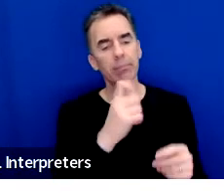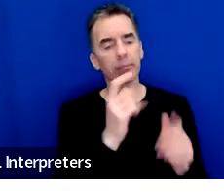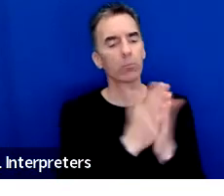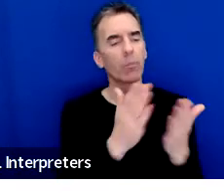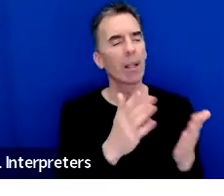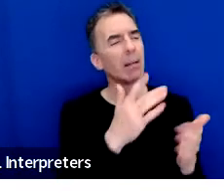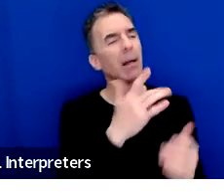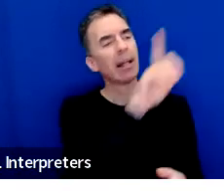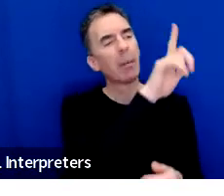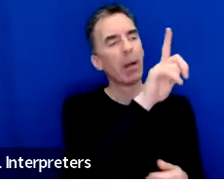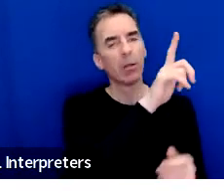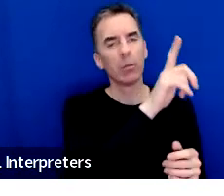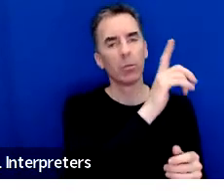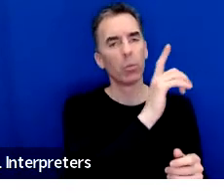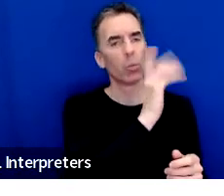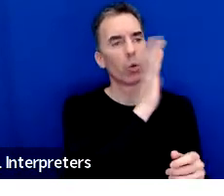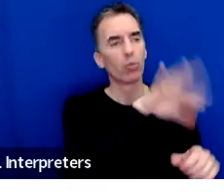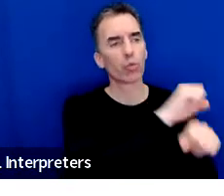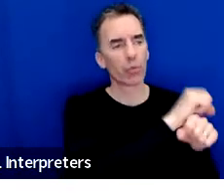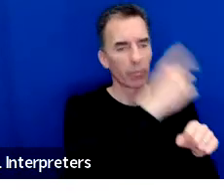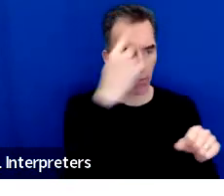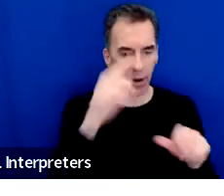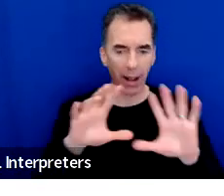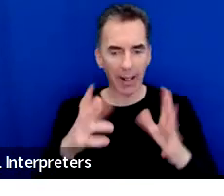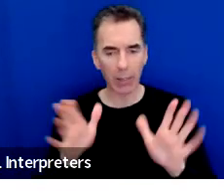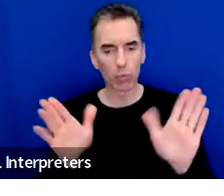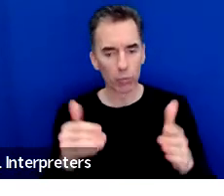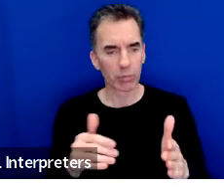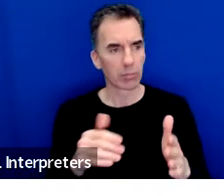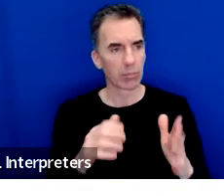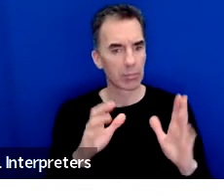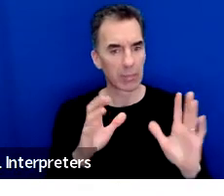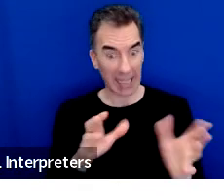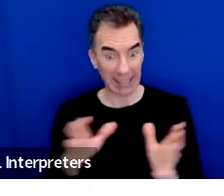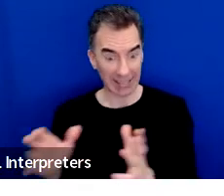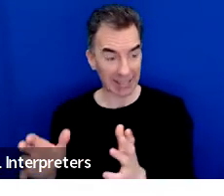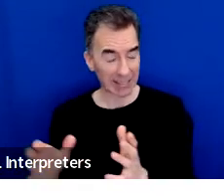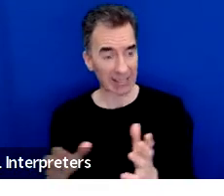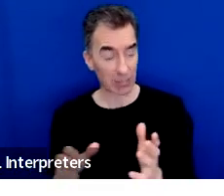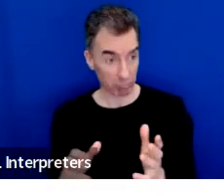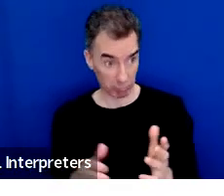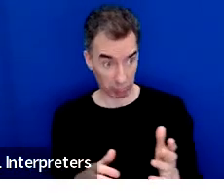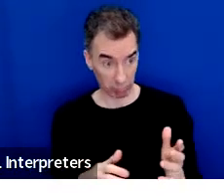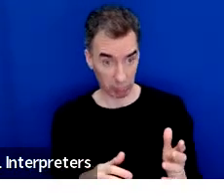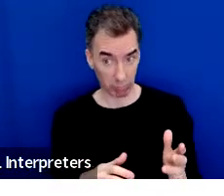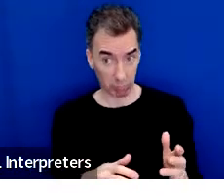that we order for our classrooms, for our for our classes, are those all available in Biblio?